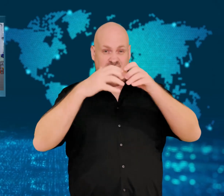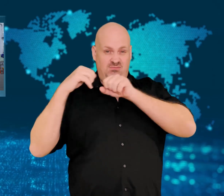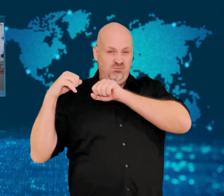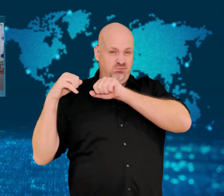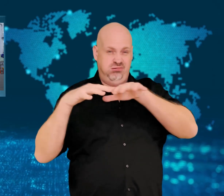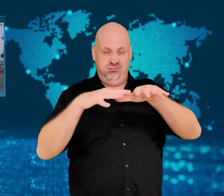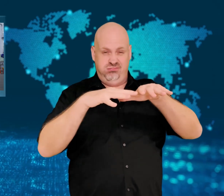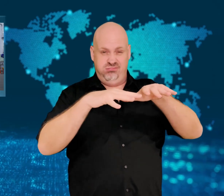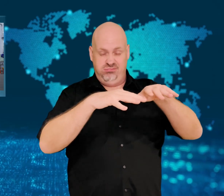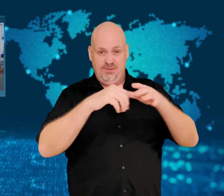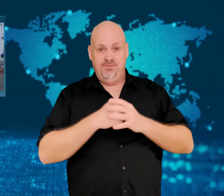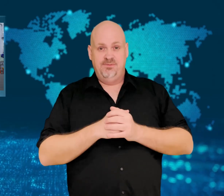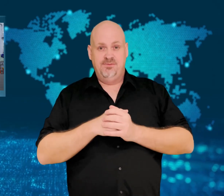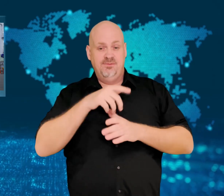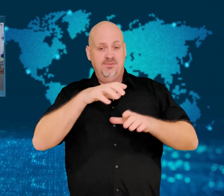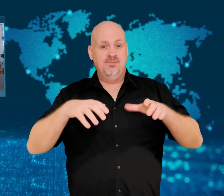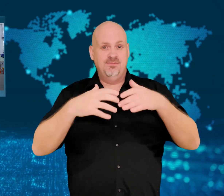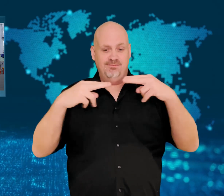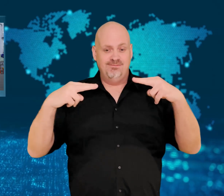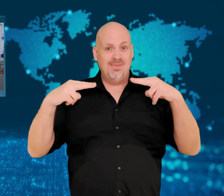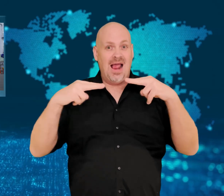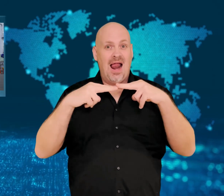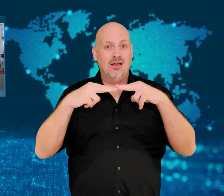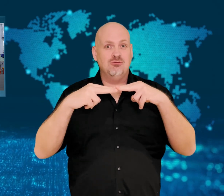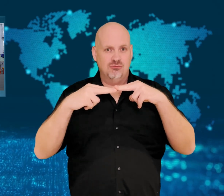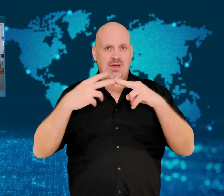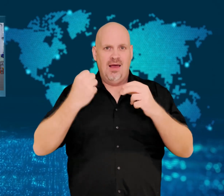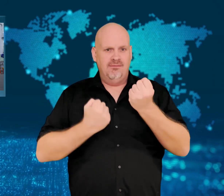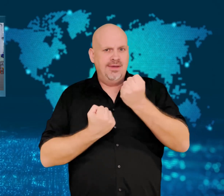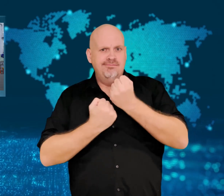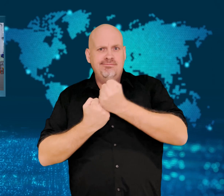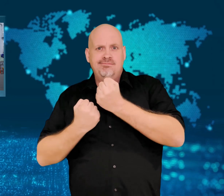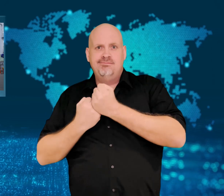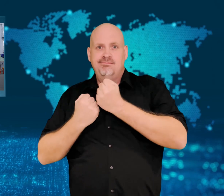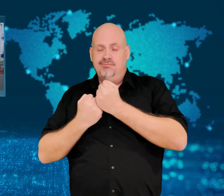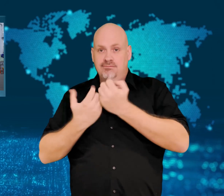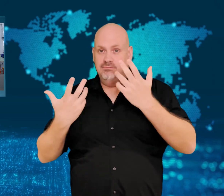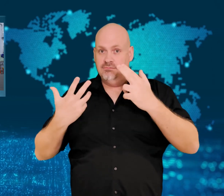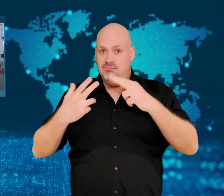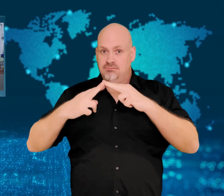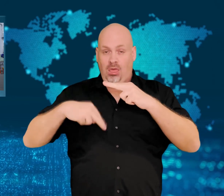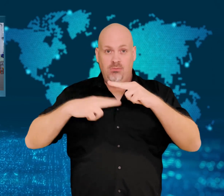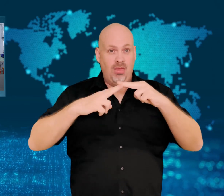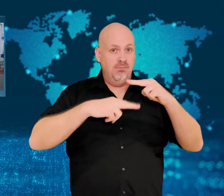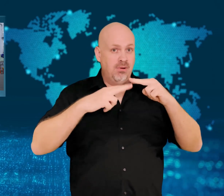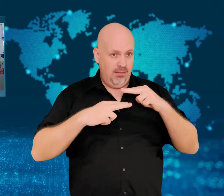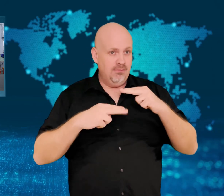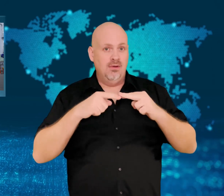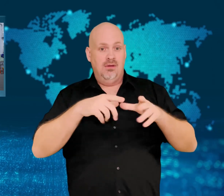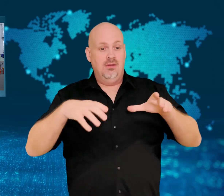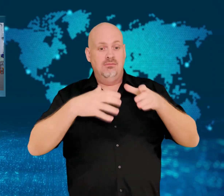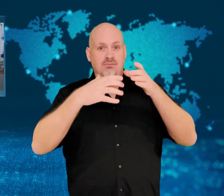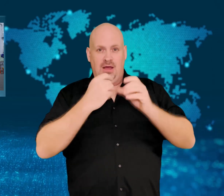A huge tsunami hit Japan's coast and crashed into Fukushima.